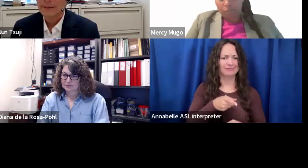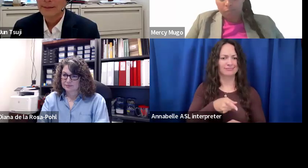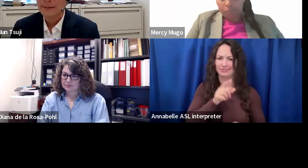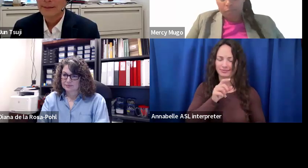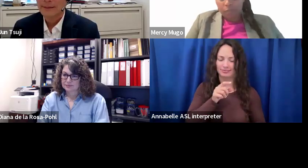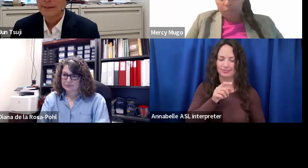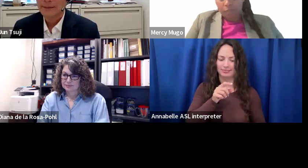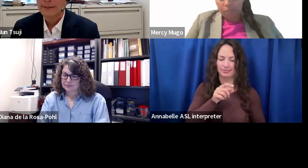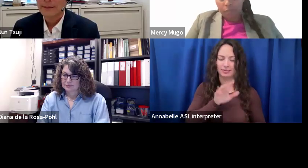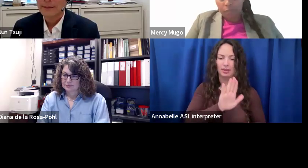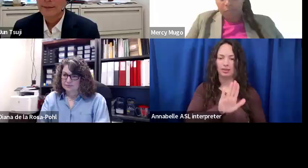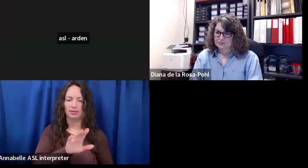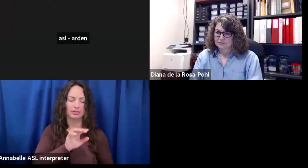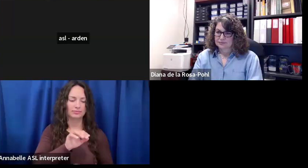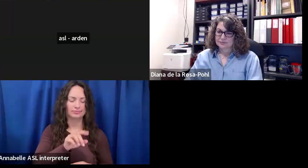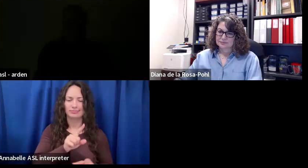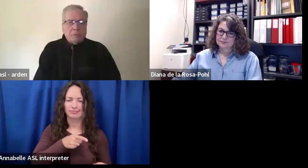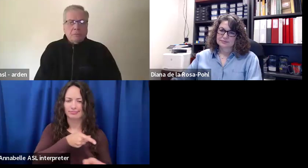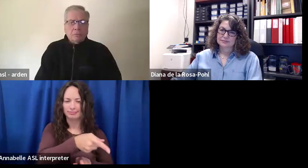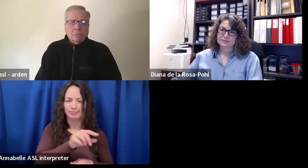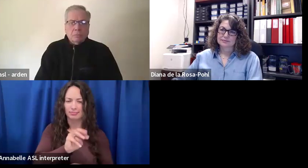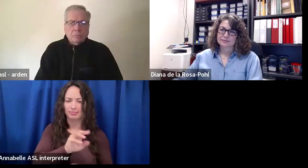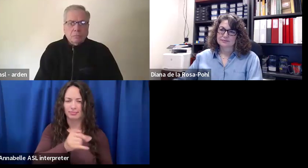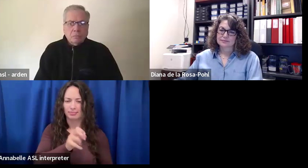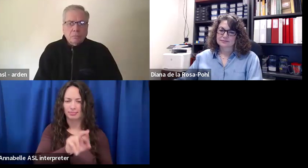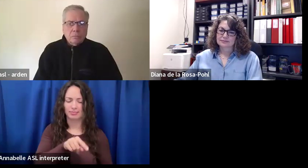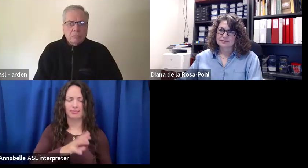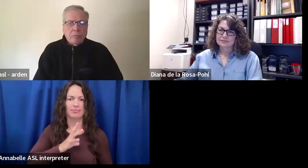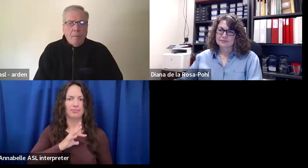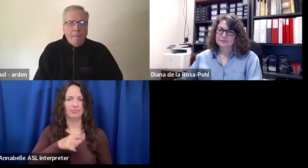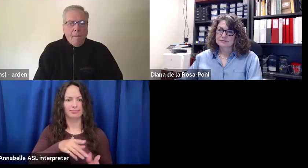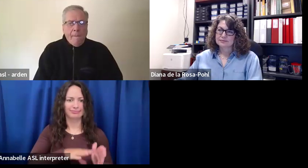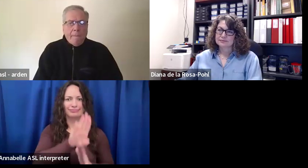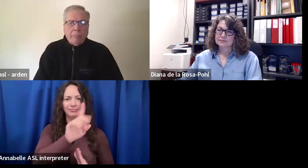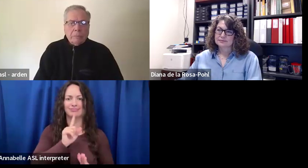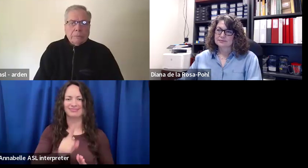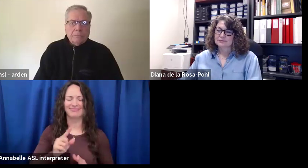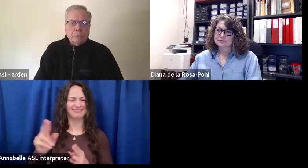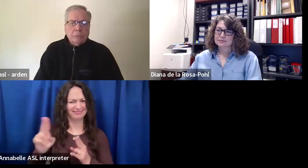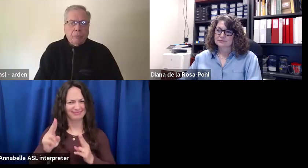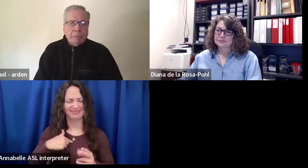they did really well. So it was an honor to work with such amazing young people.